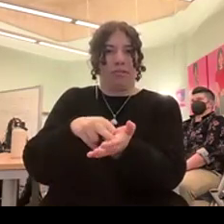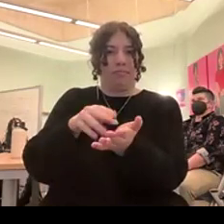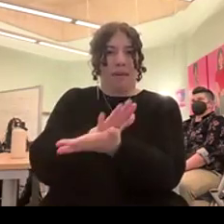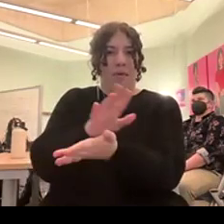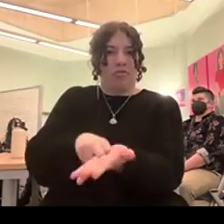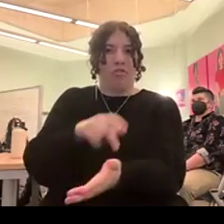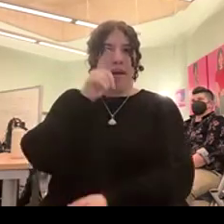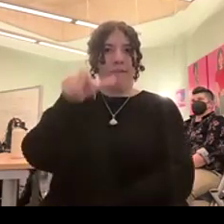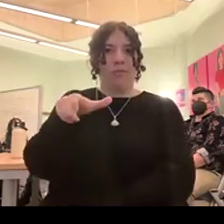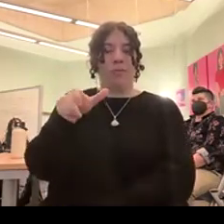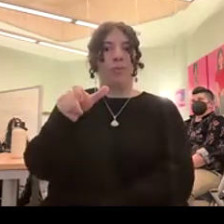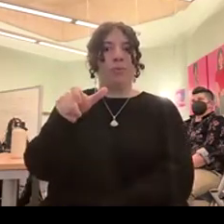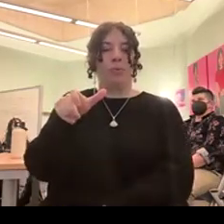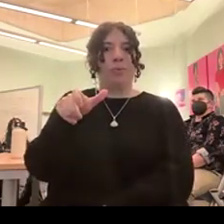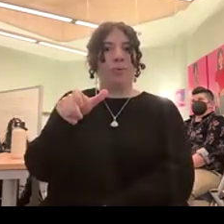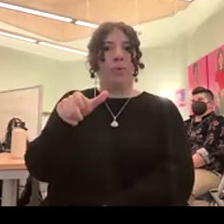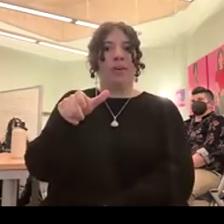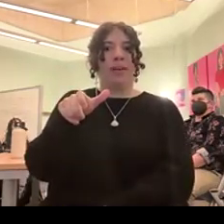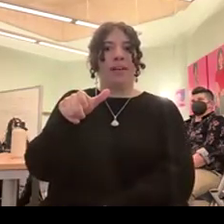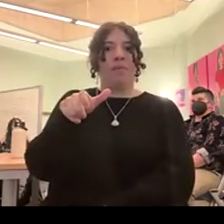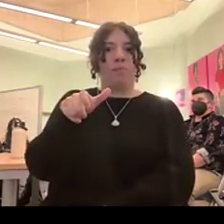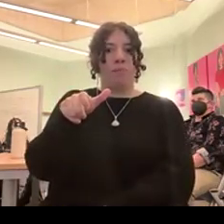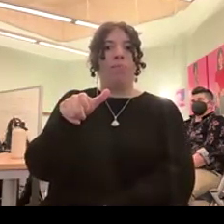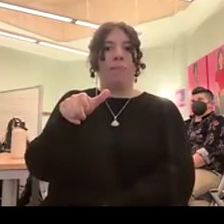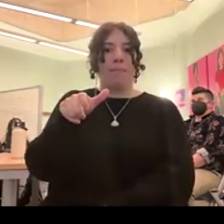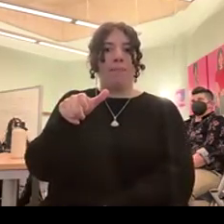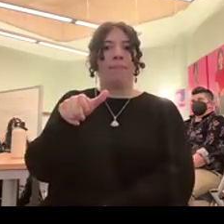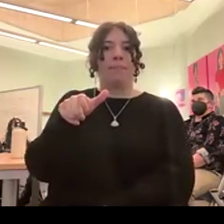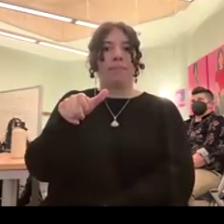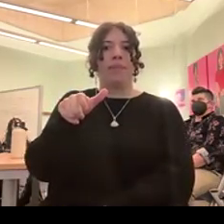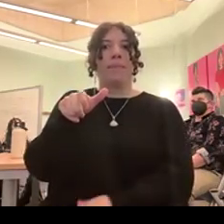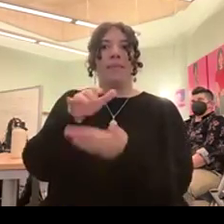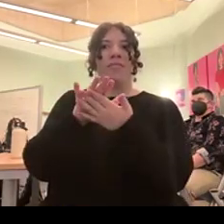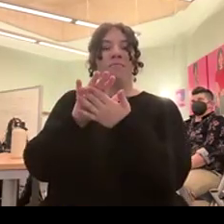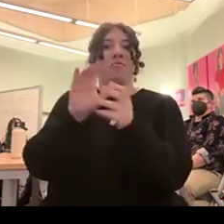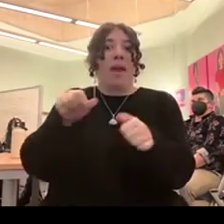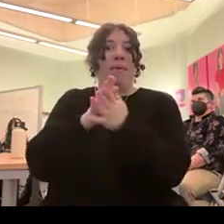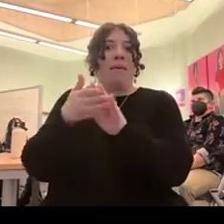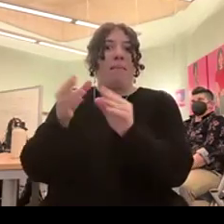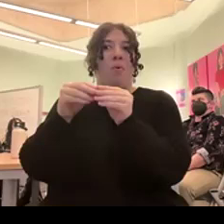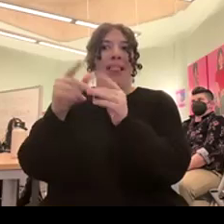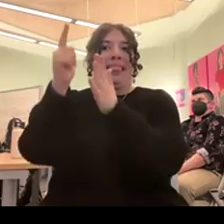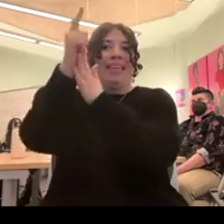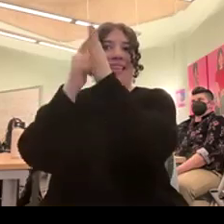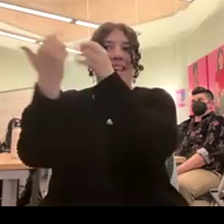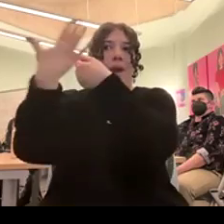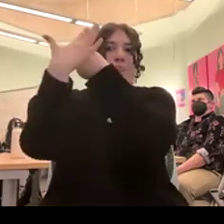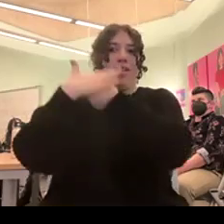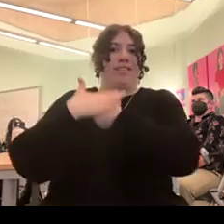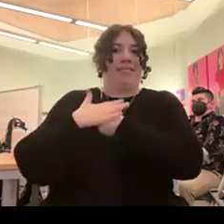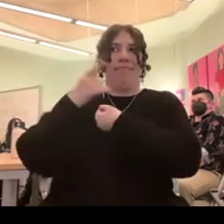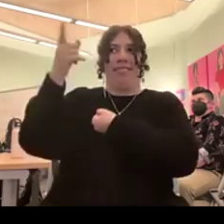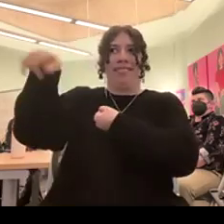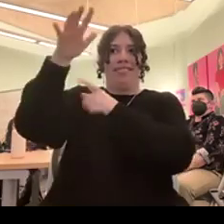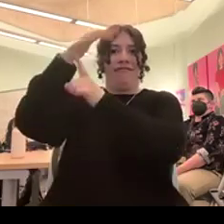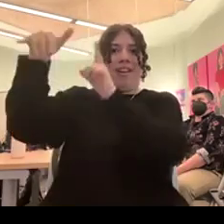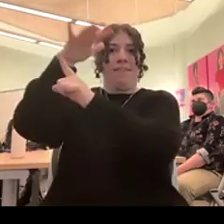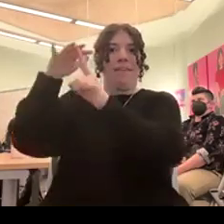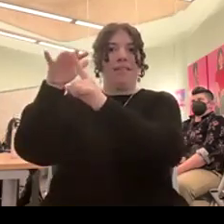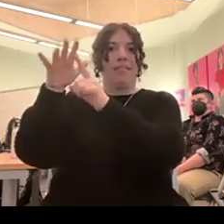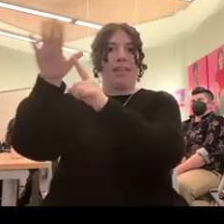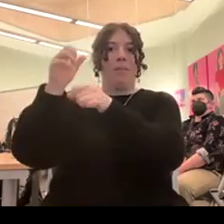have to sign on to these contracts in order to be more legally oppressed by this environment that is